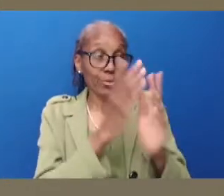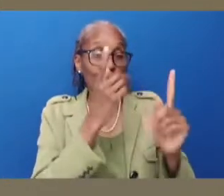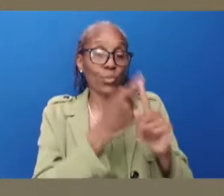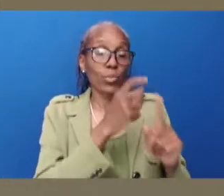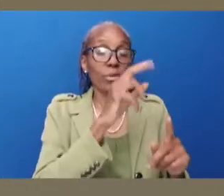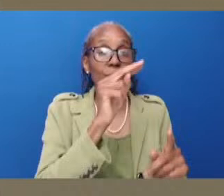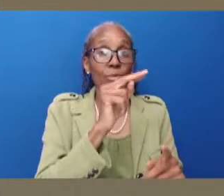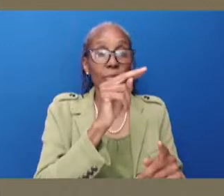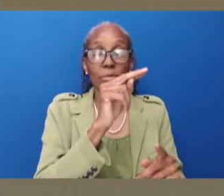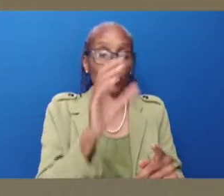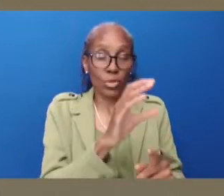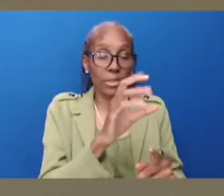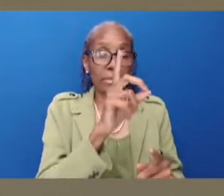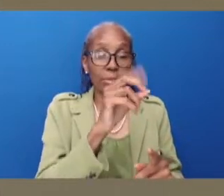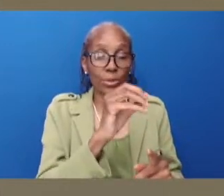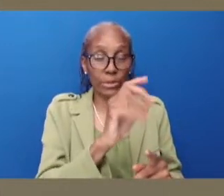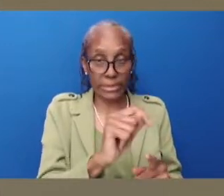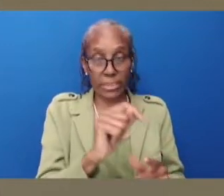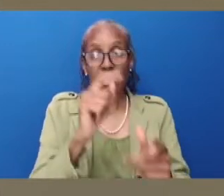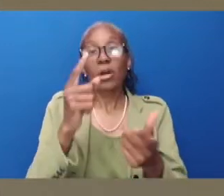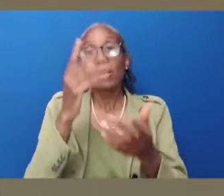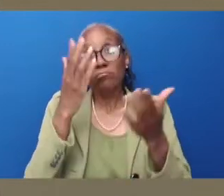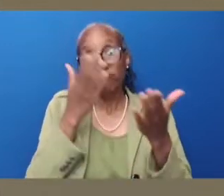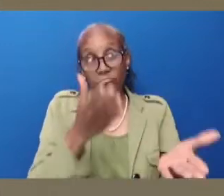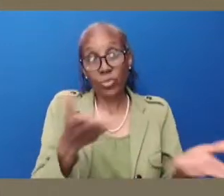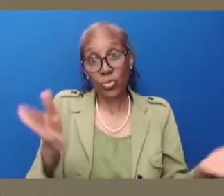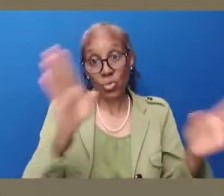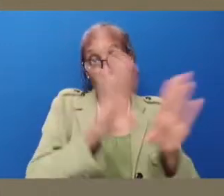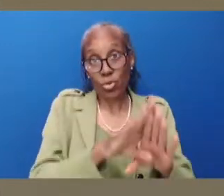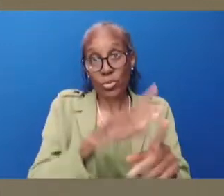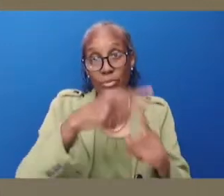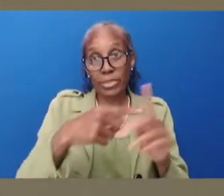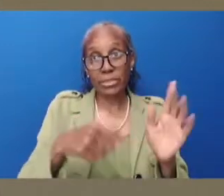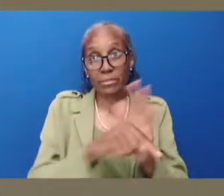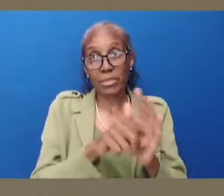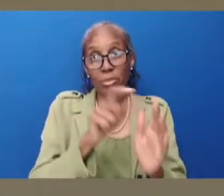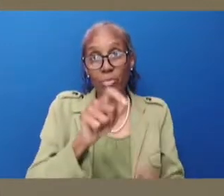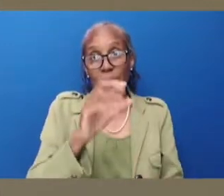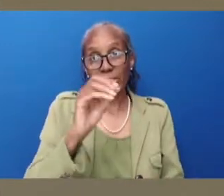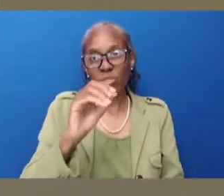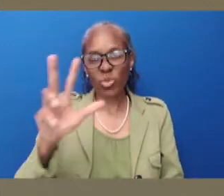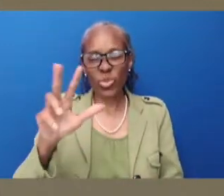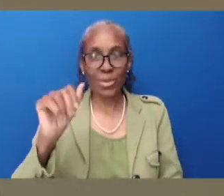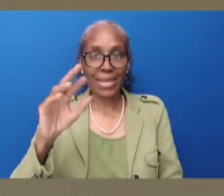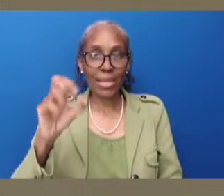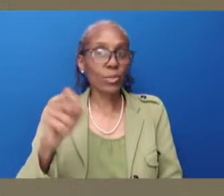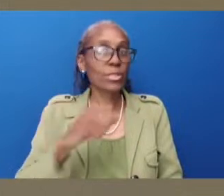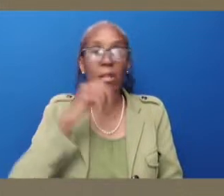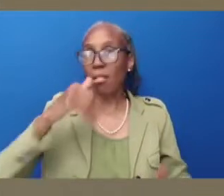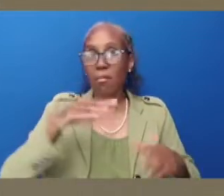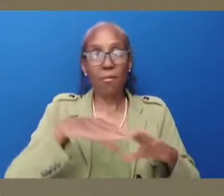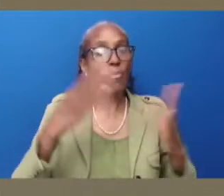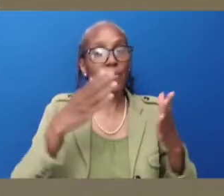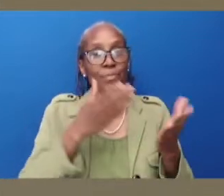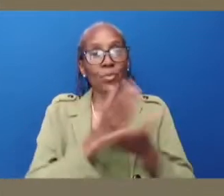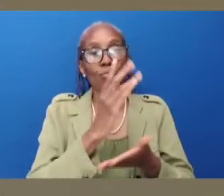ABANDONMENT PETITION WITH THE CHARLOTTE DEPARTMENT OF